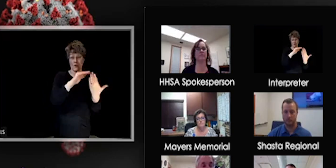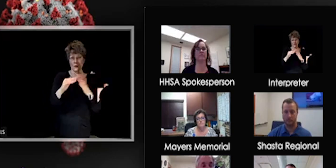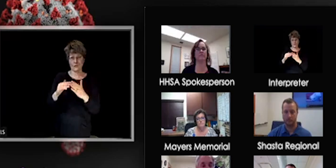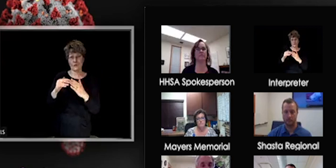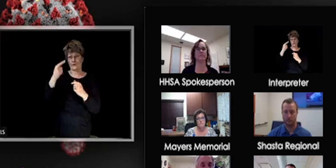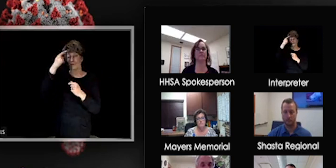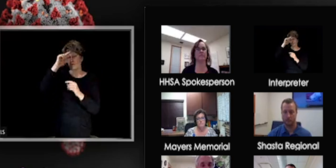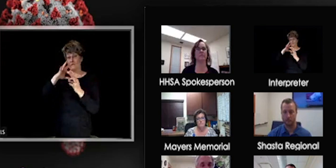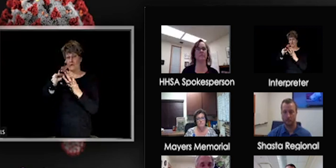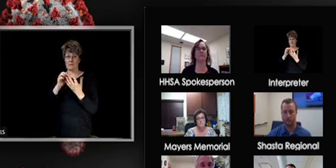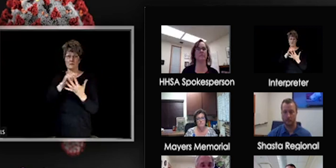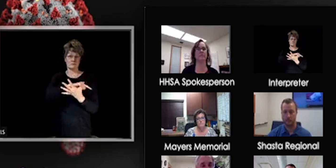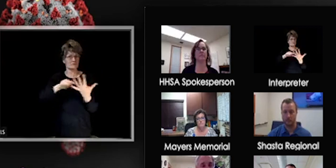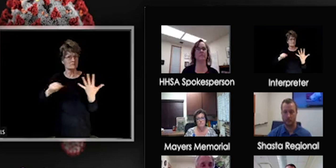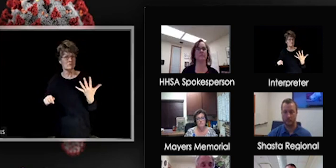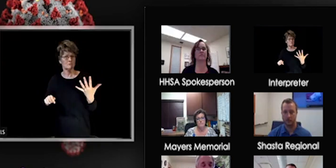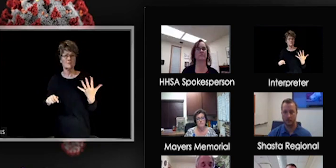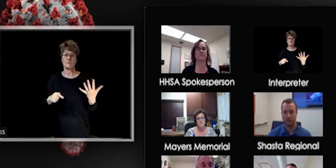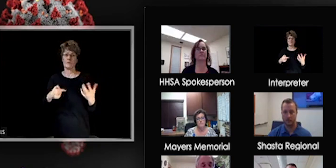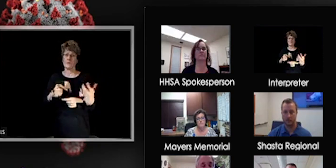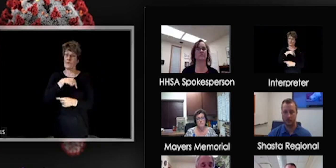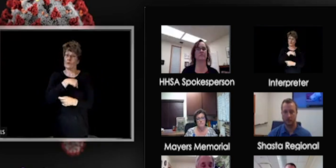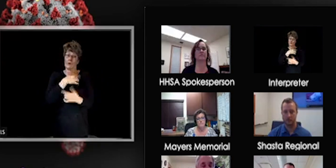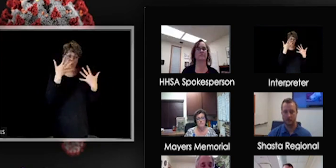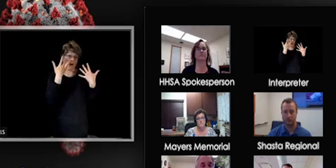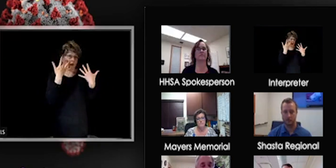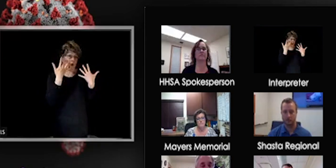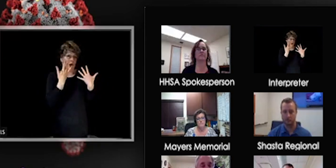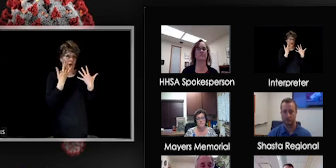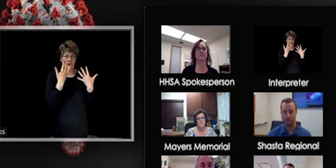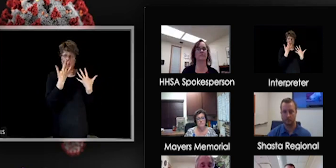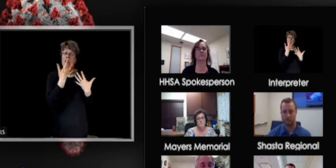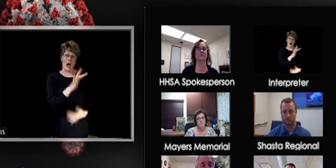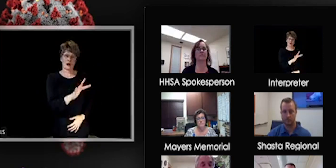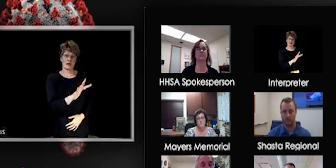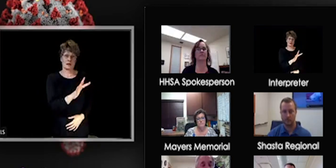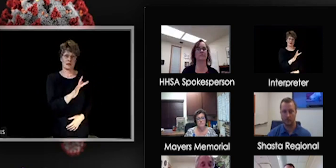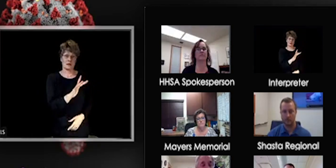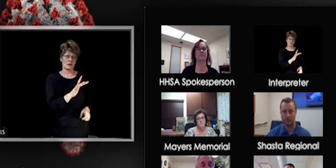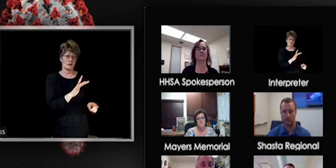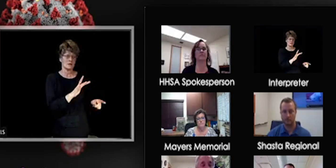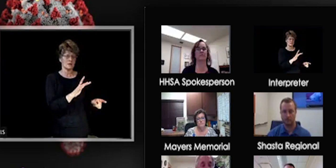exactly what it is and we were fortunate. We may still see cases and I should also add